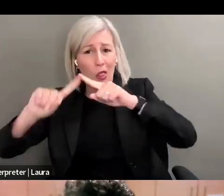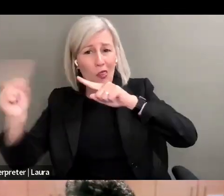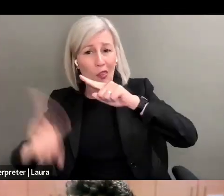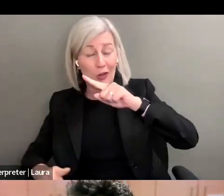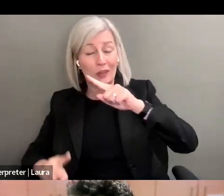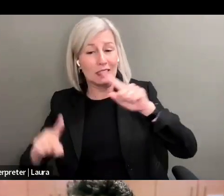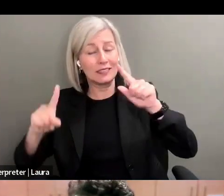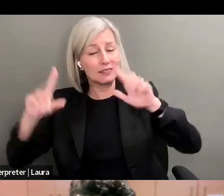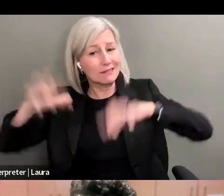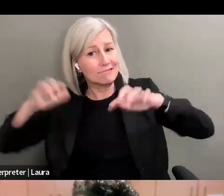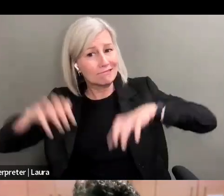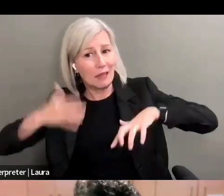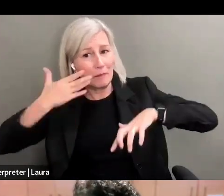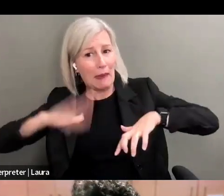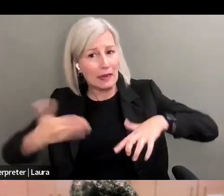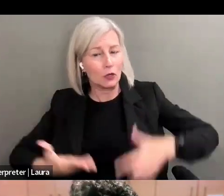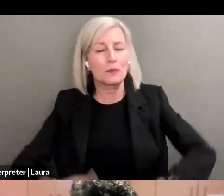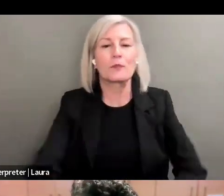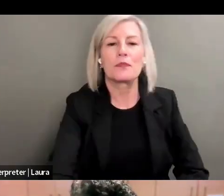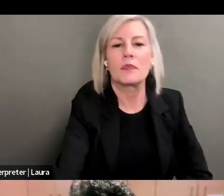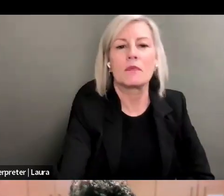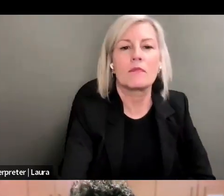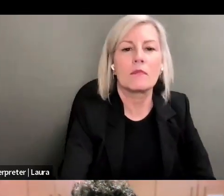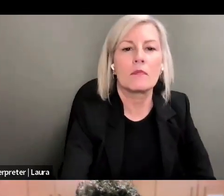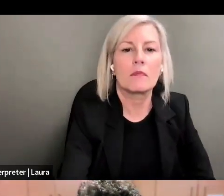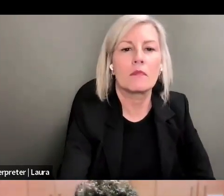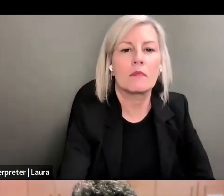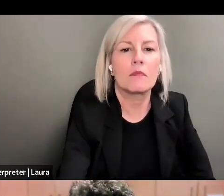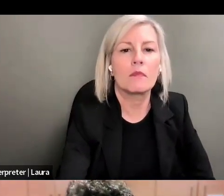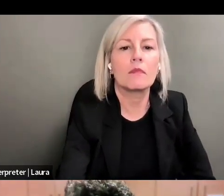So, as an audiologist we might complete a functional listening